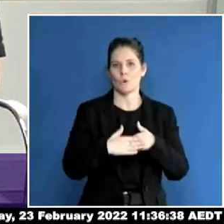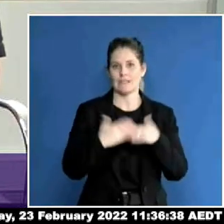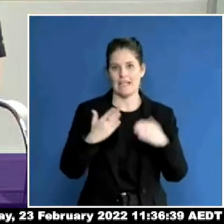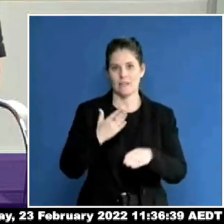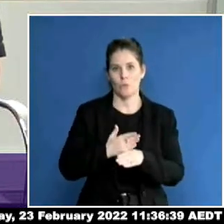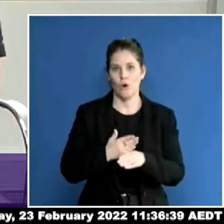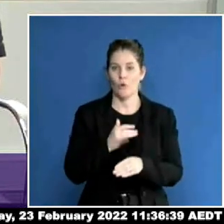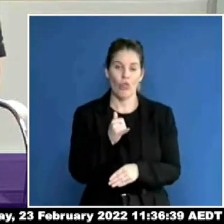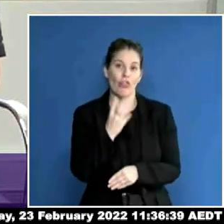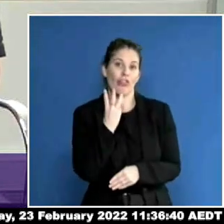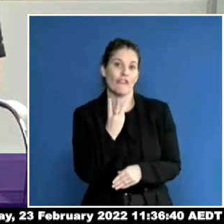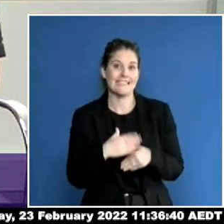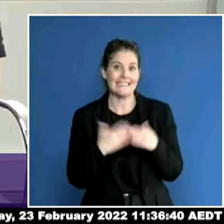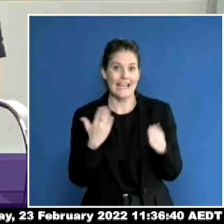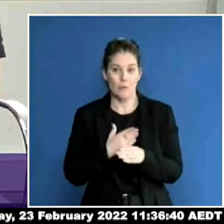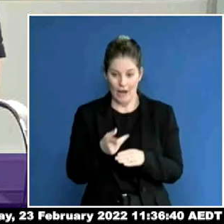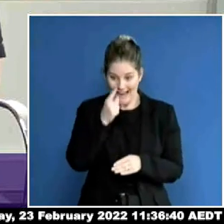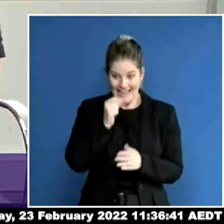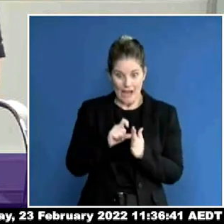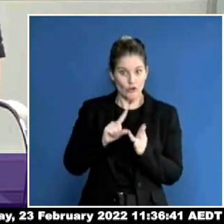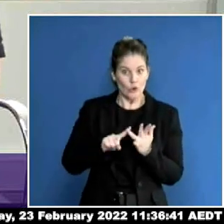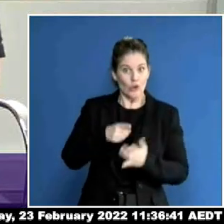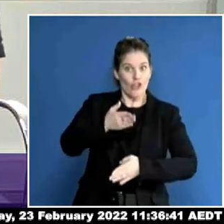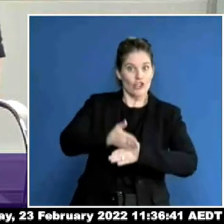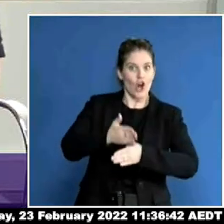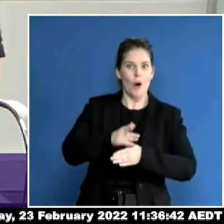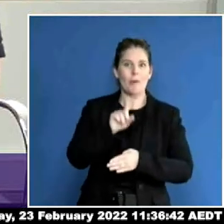It's just DES's in particular tend to be finding full-time work.